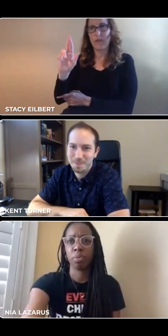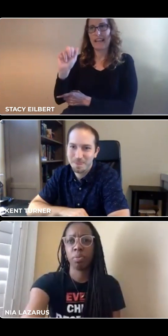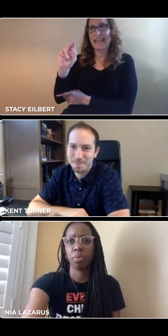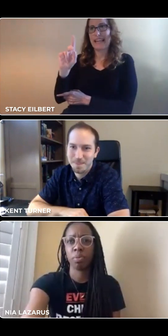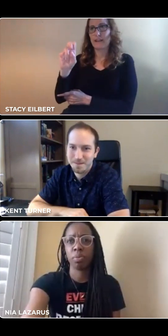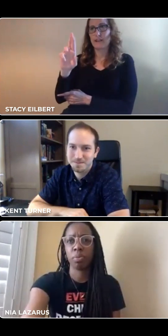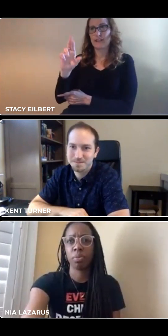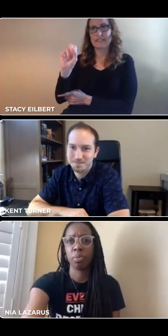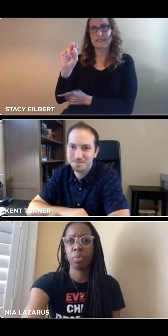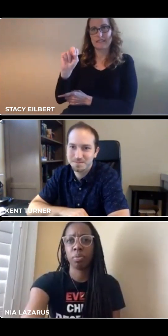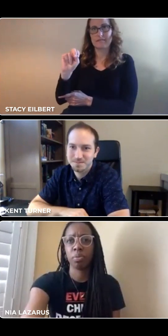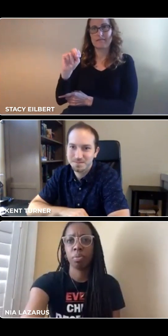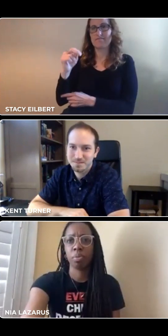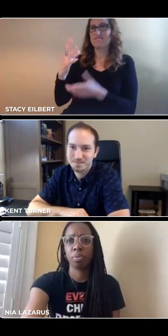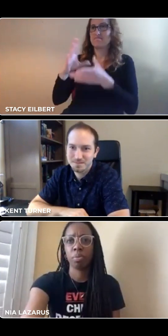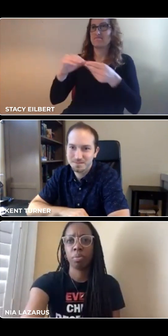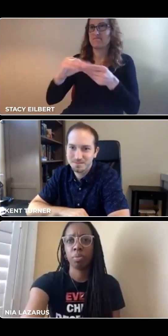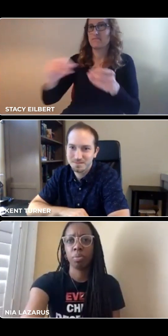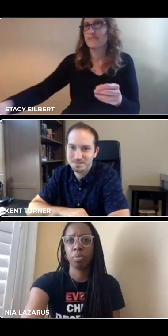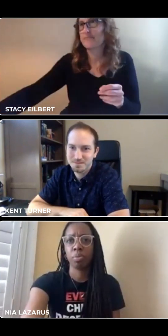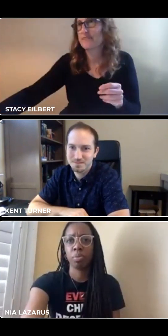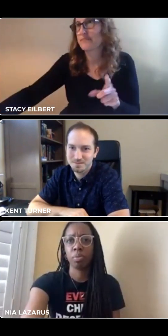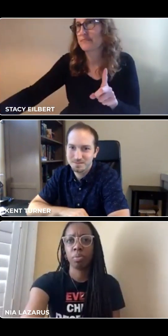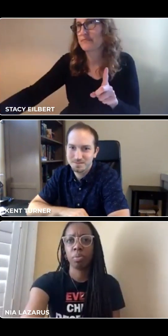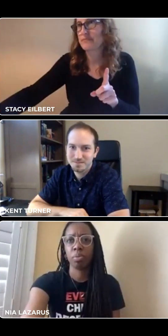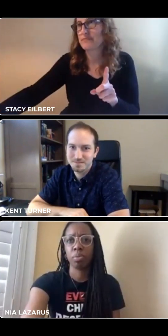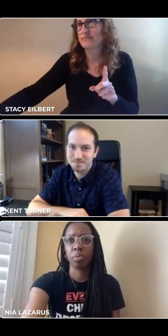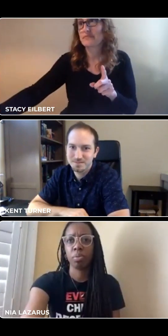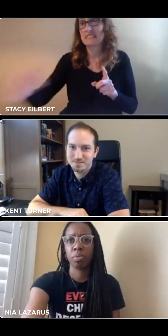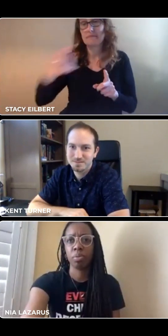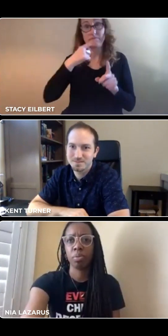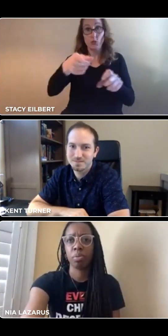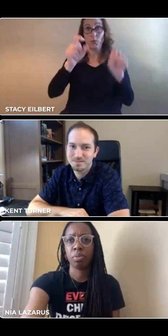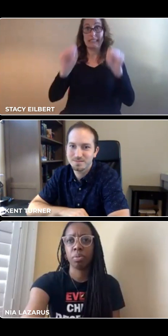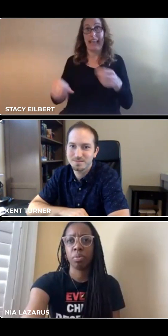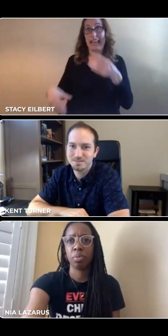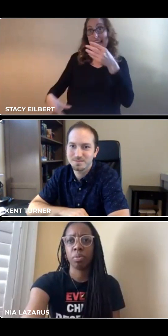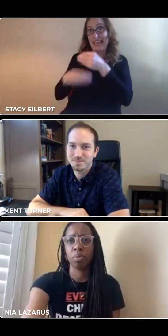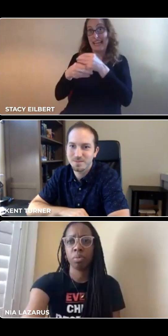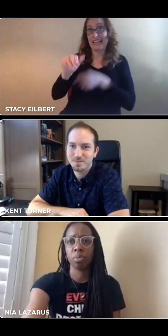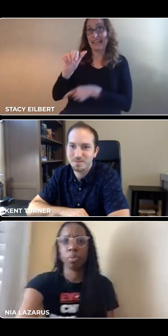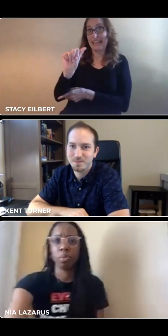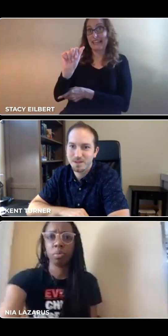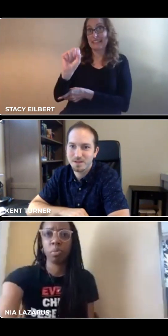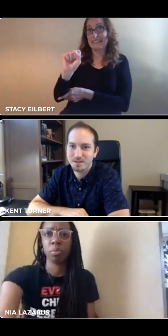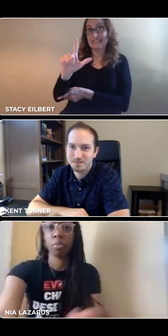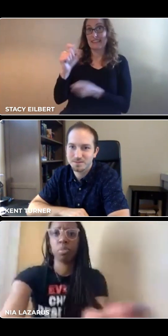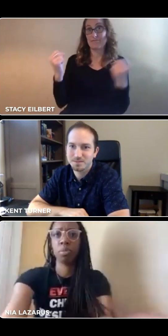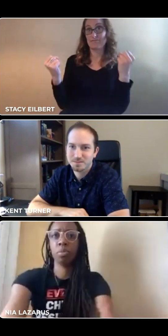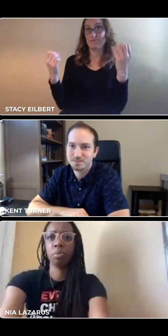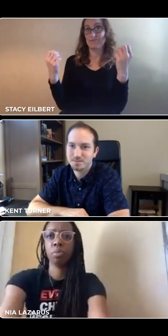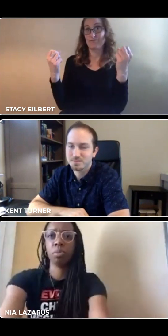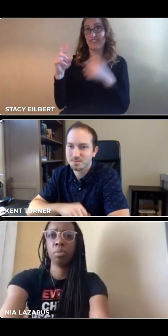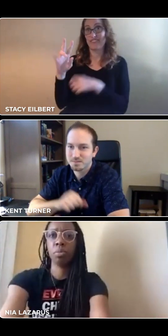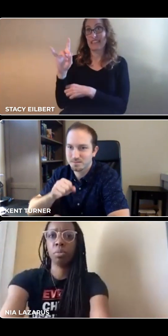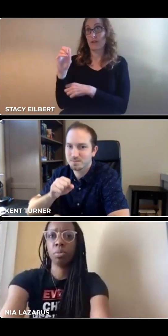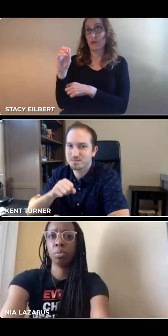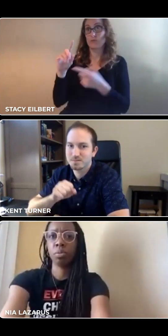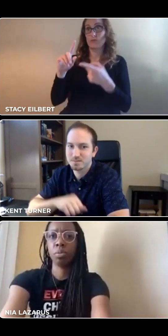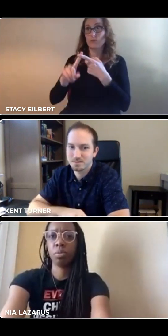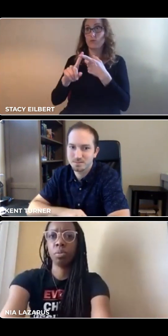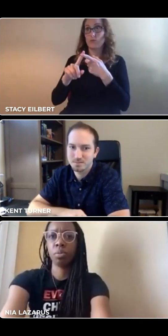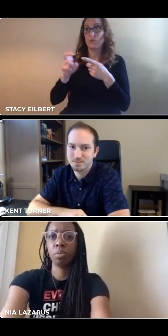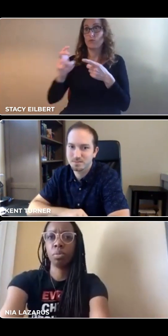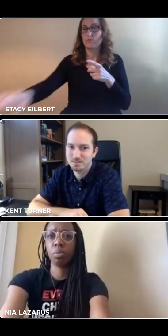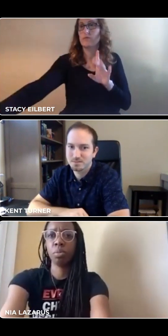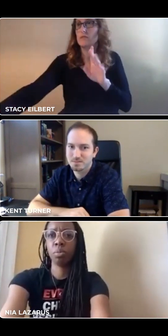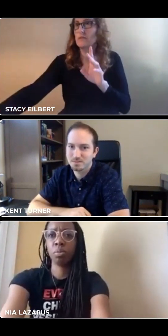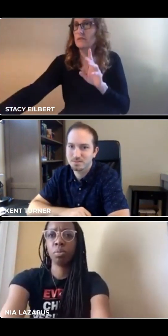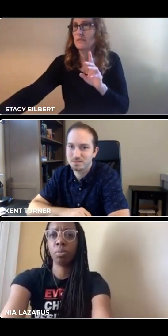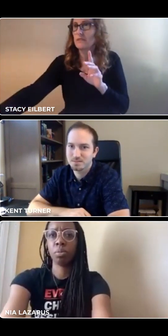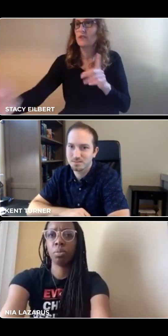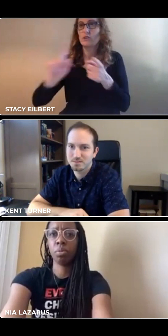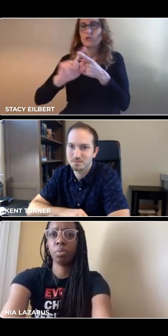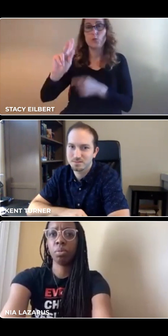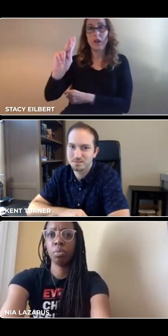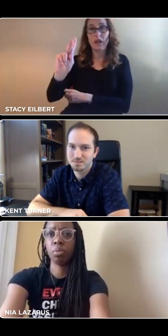Trevor Anderson says you can add ASL-signed videos